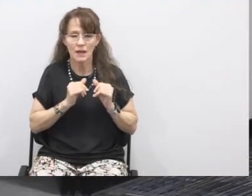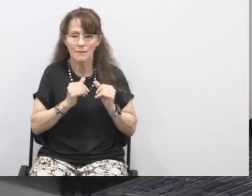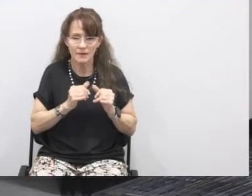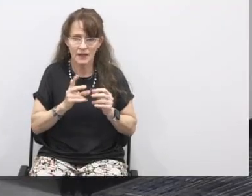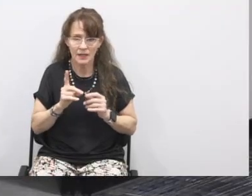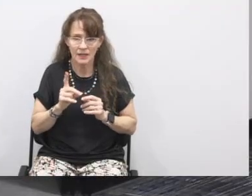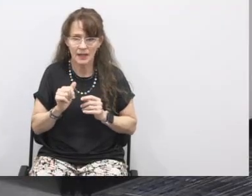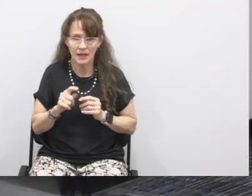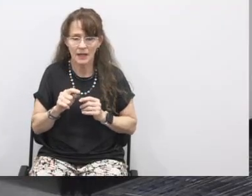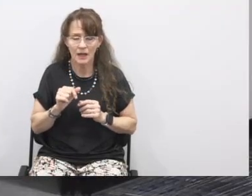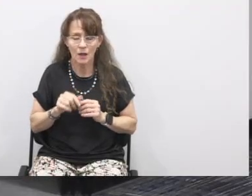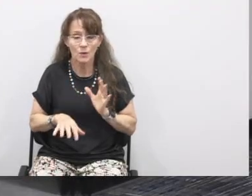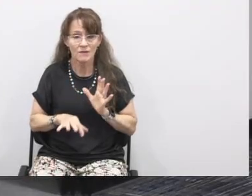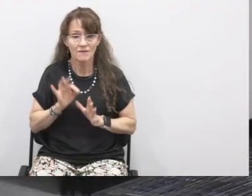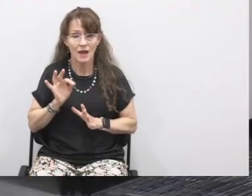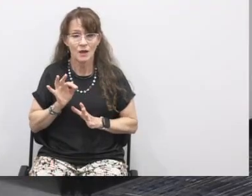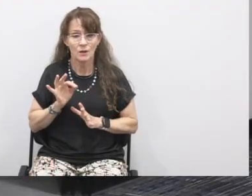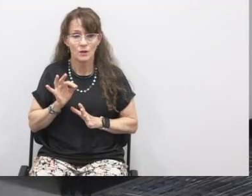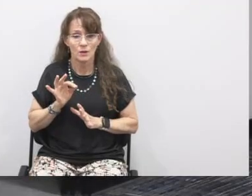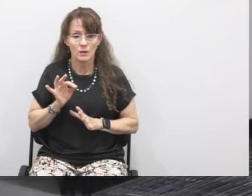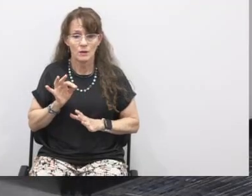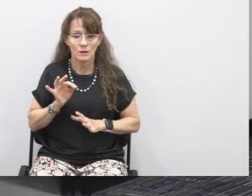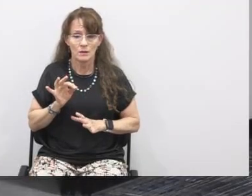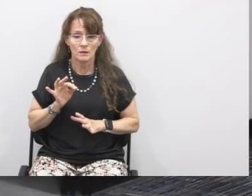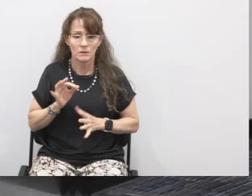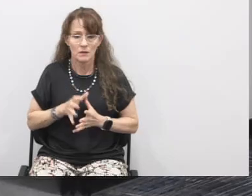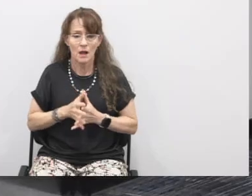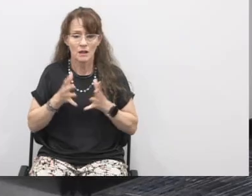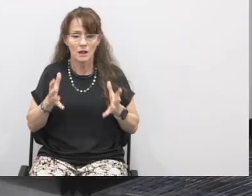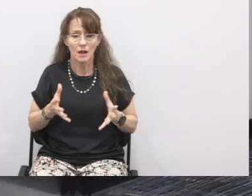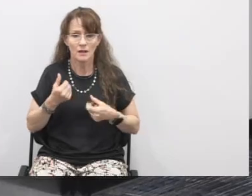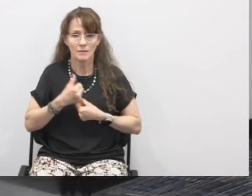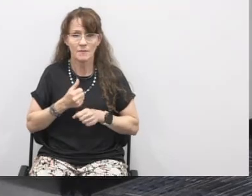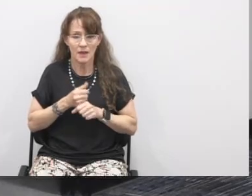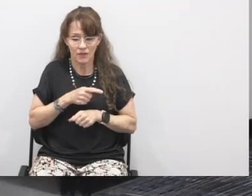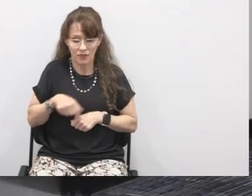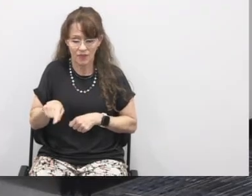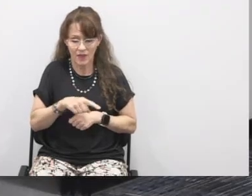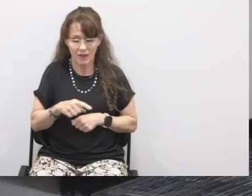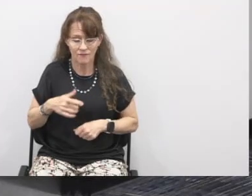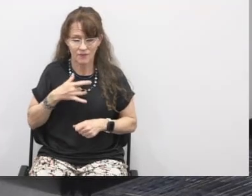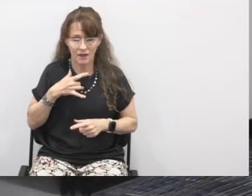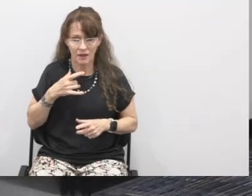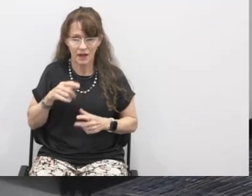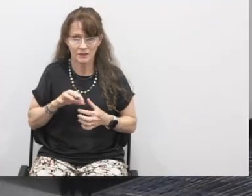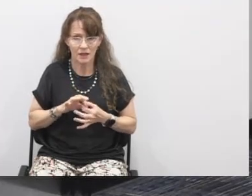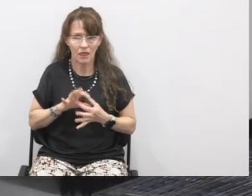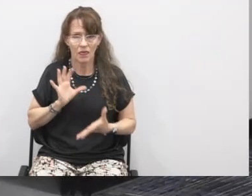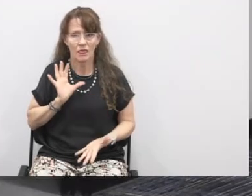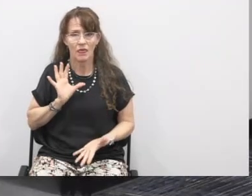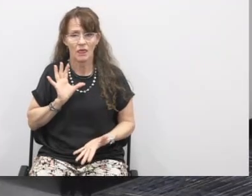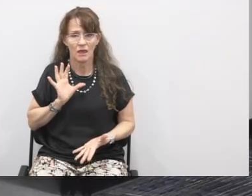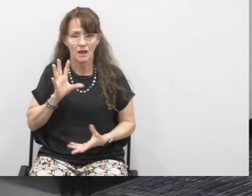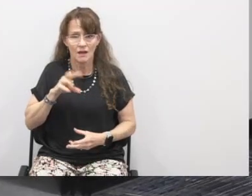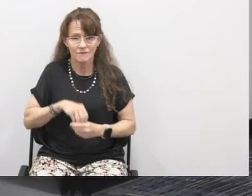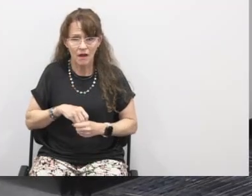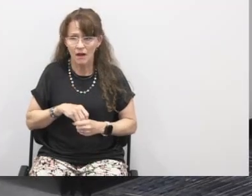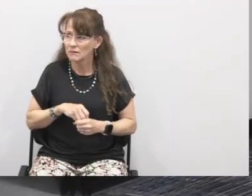we found that a lot of what made them feel like they weren't connected to our school, that they weren't involved particularly with our school,